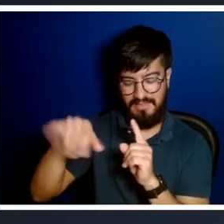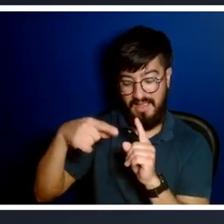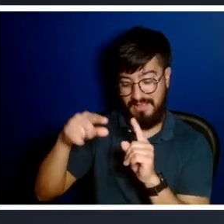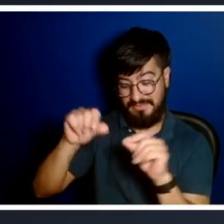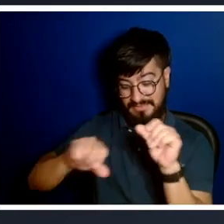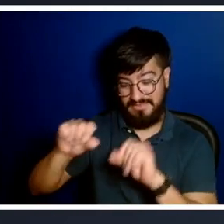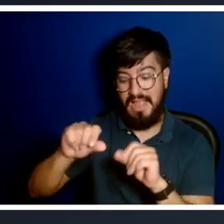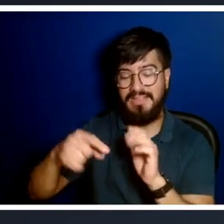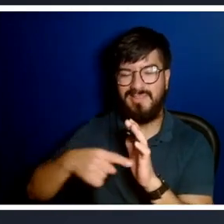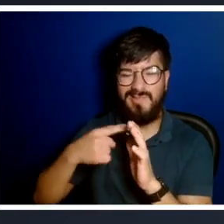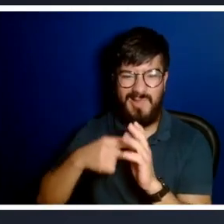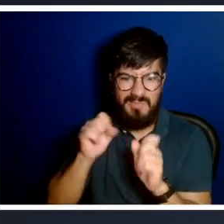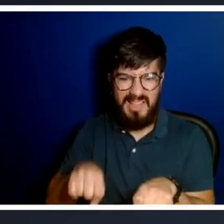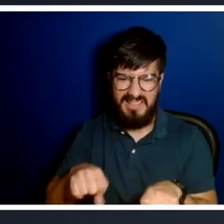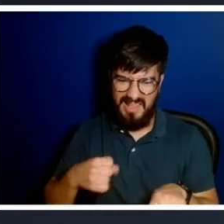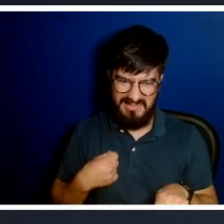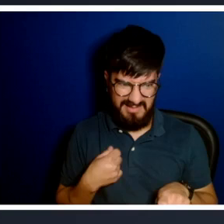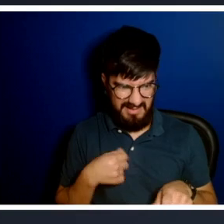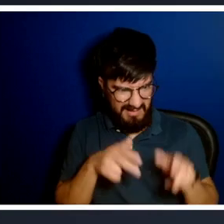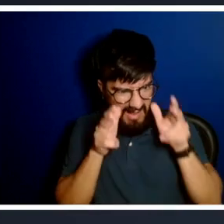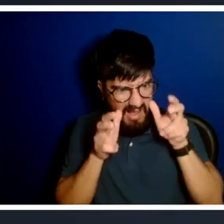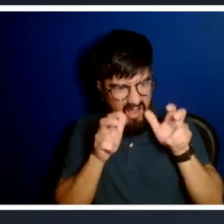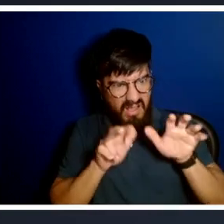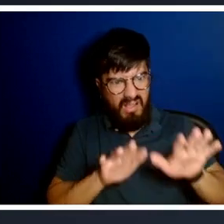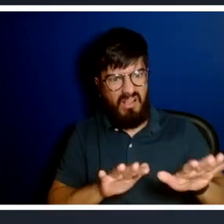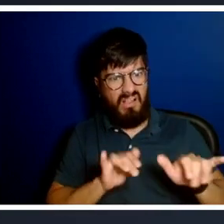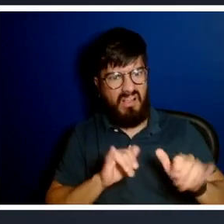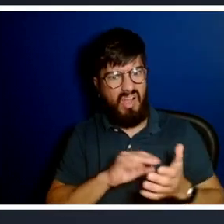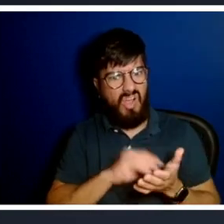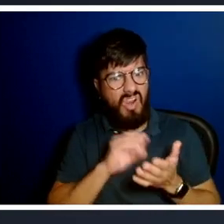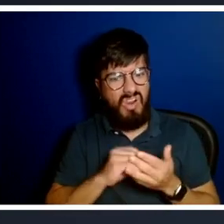kind of heavy, but, like, there's all these different ways to express that. And all these